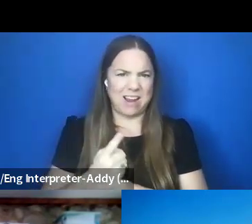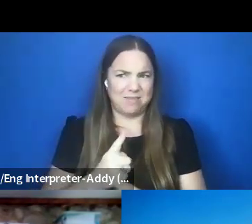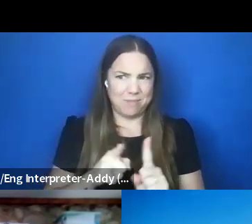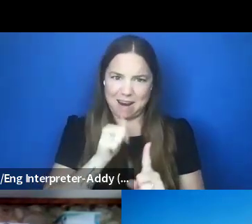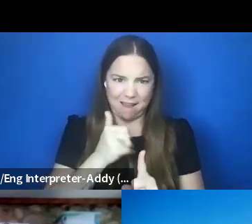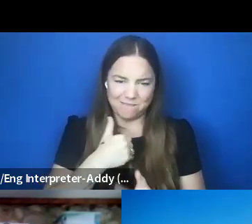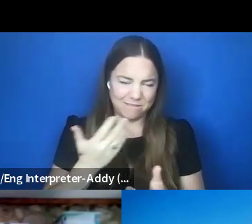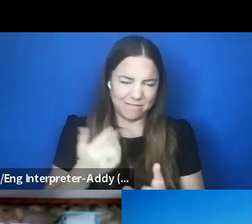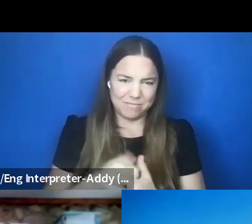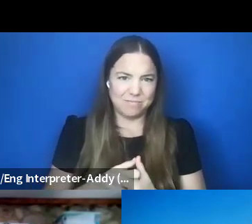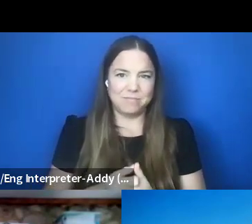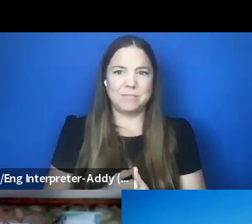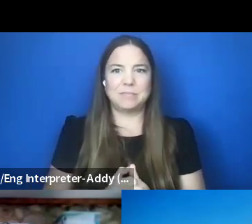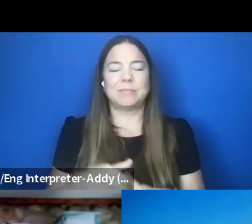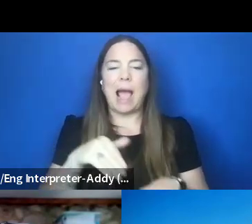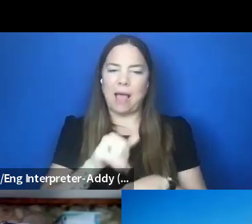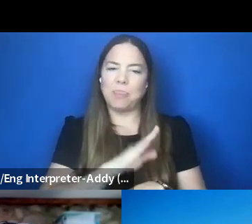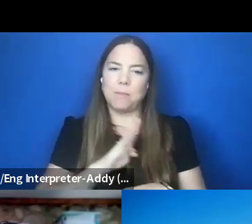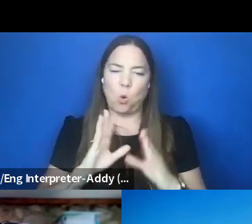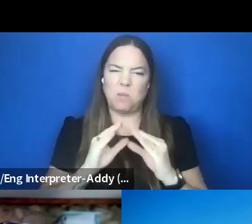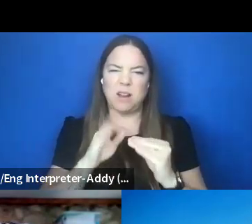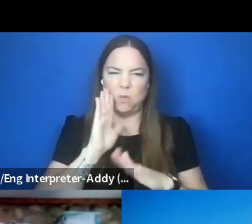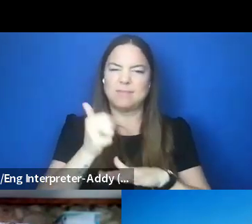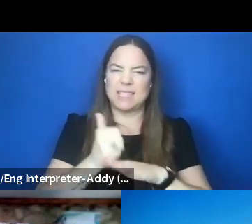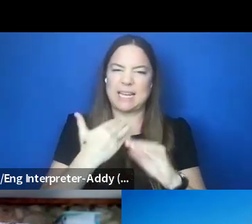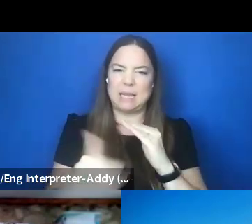Don Dew: at the board meeting. I'm gonna have one set up. Don Dew: How about that?